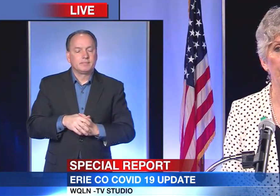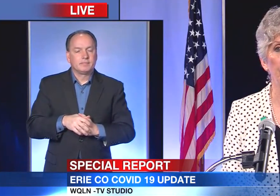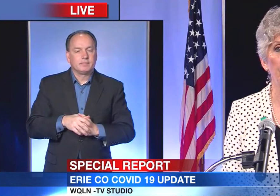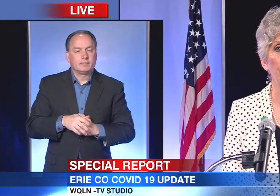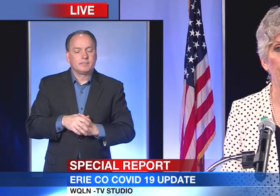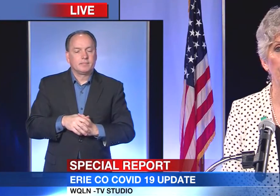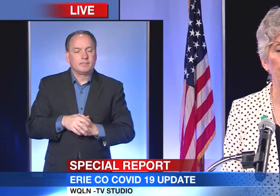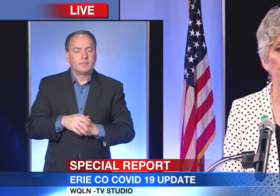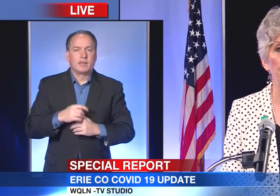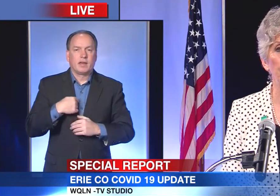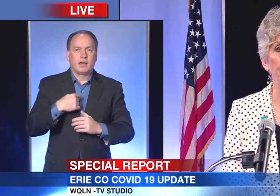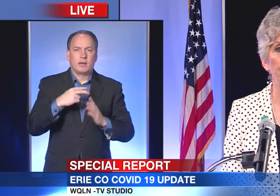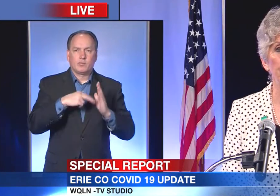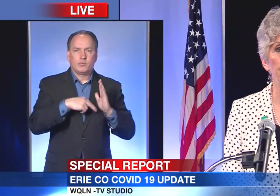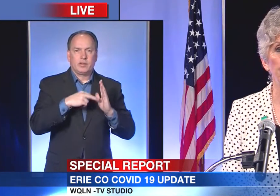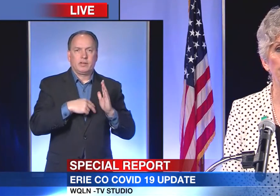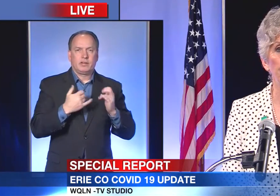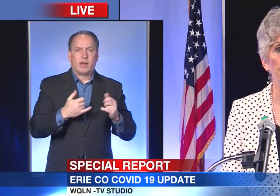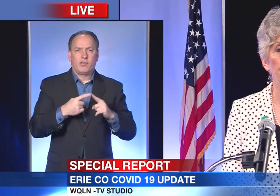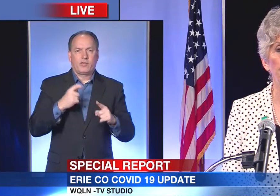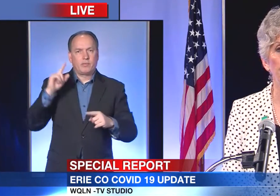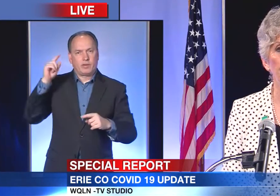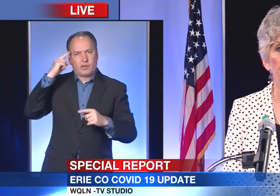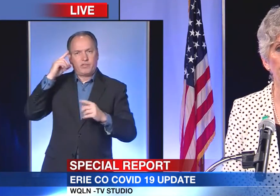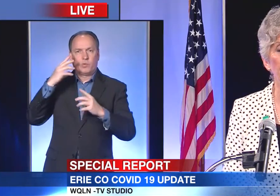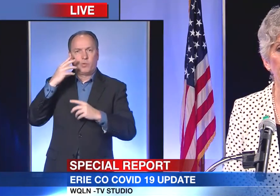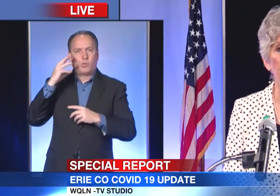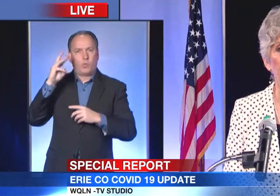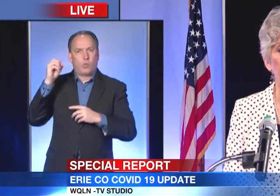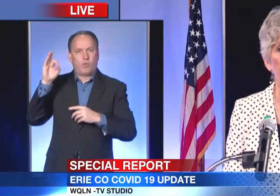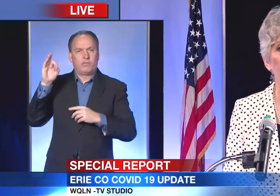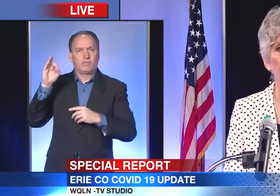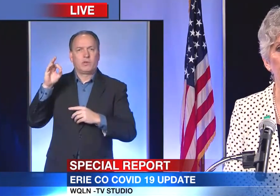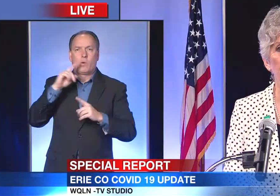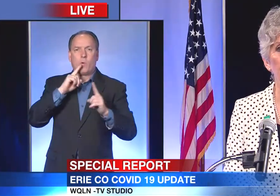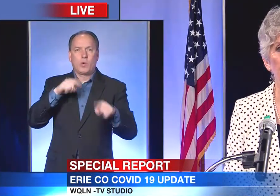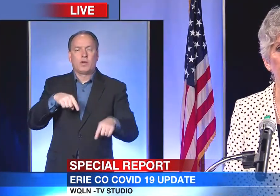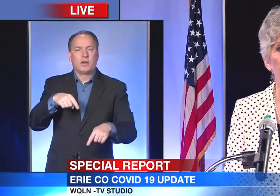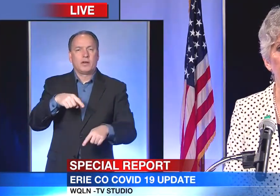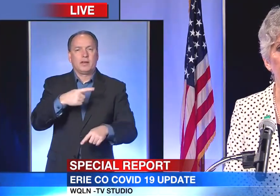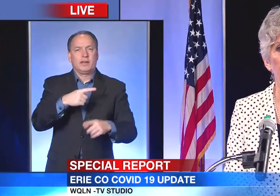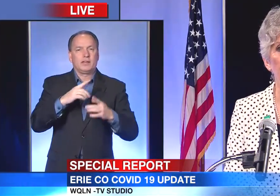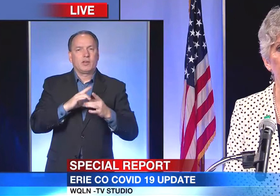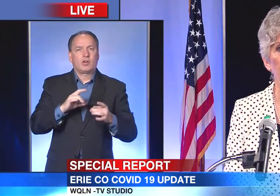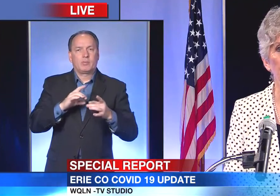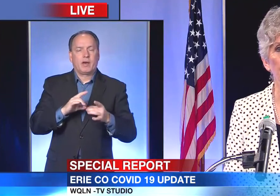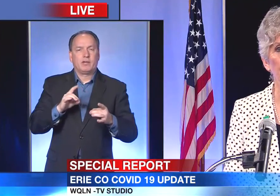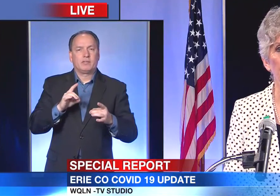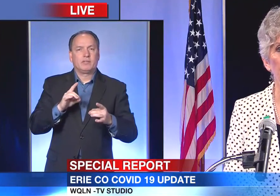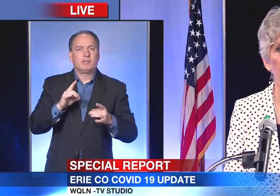BILLING UP THAT TEAM. TALK ERIE. YES, I'M READING FROM THE